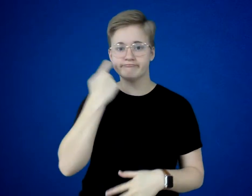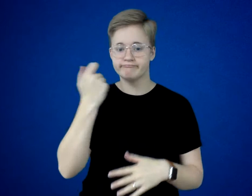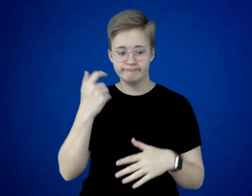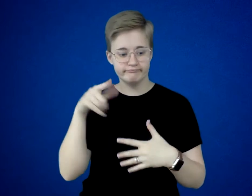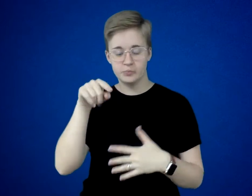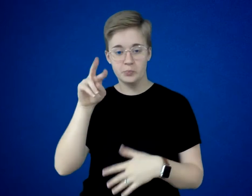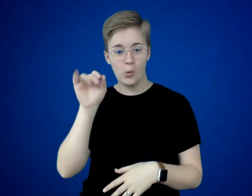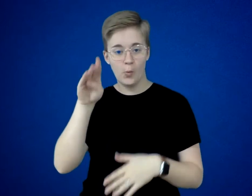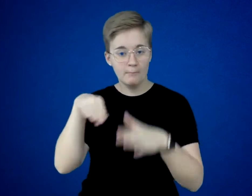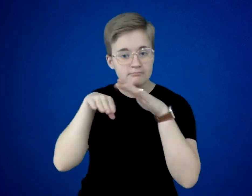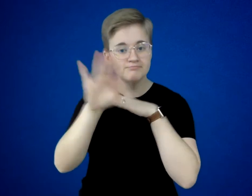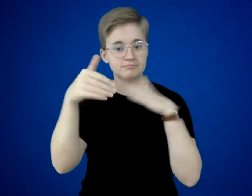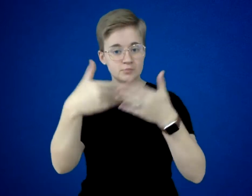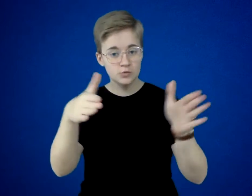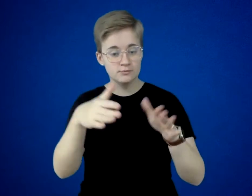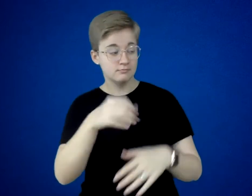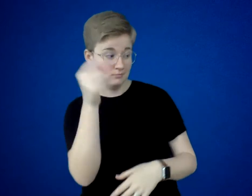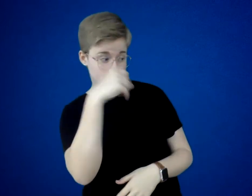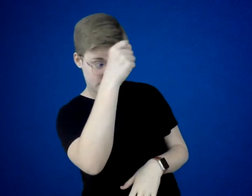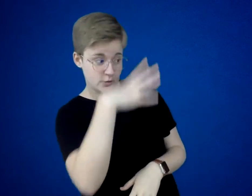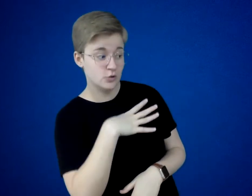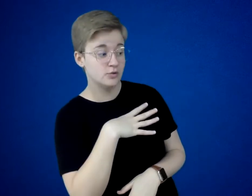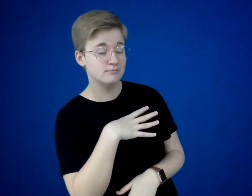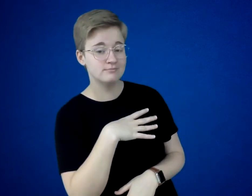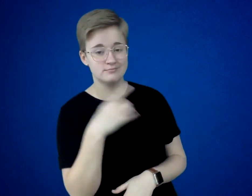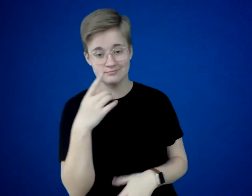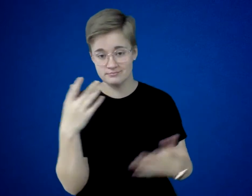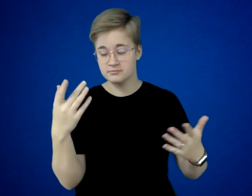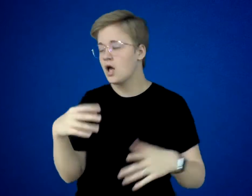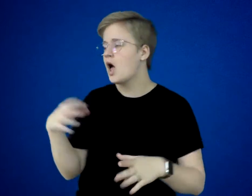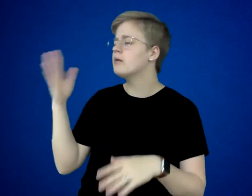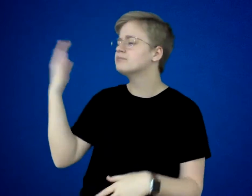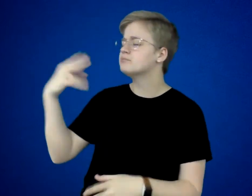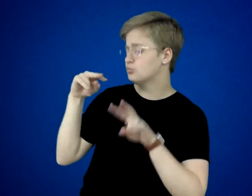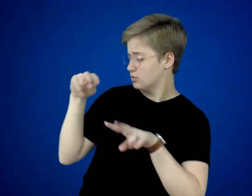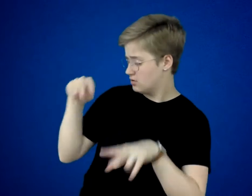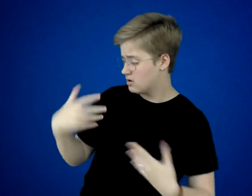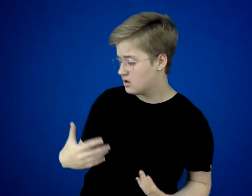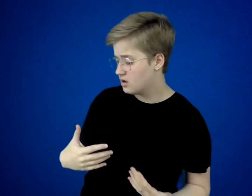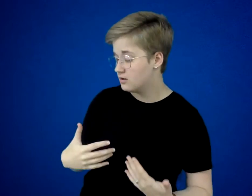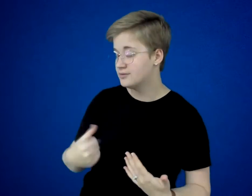“Yes, sir,” said Rob. “Look over here, son.” His father was standing by Rob’s bed.